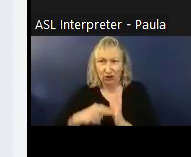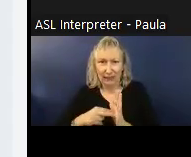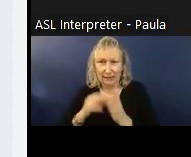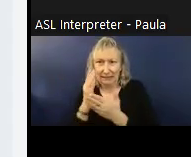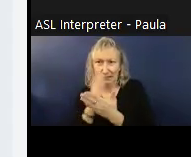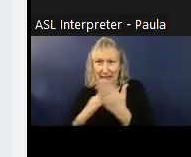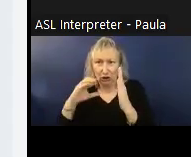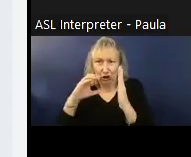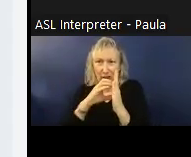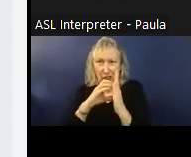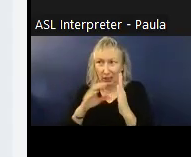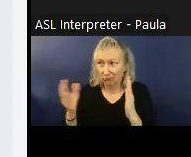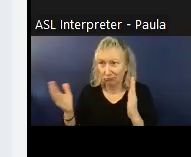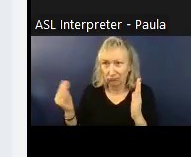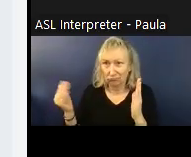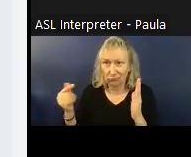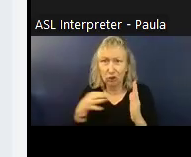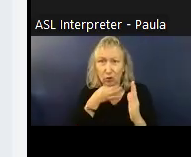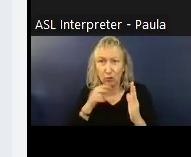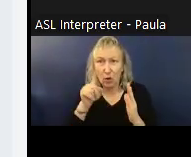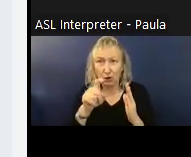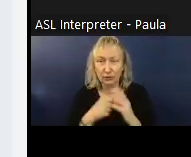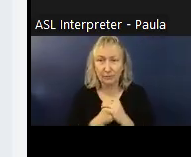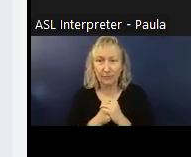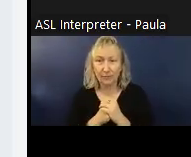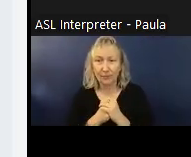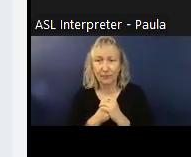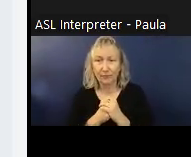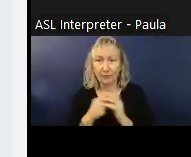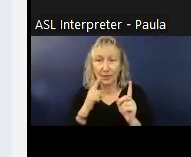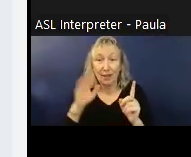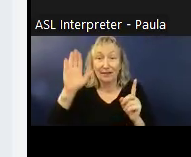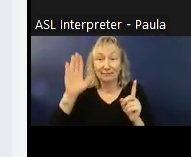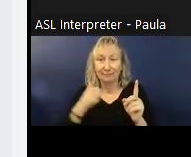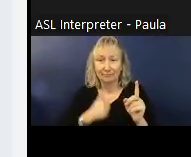OK, go ahead. And I apologize, this is stuff delayed to a long term care